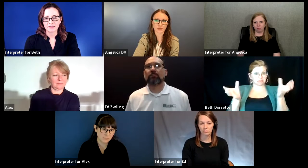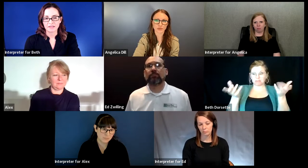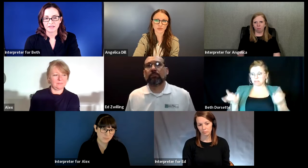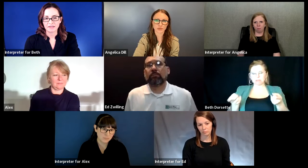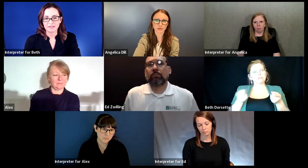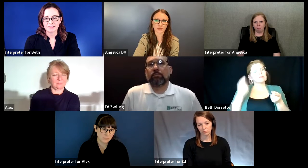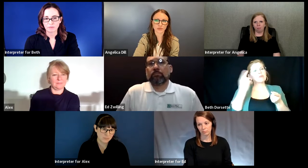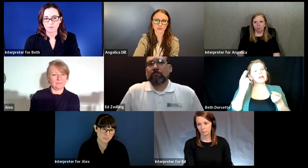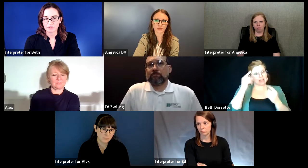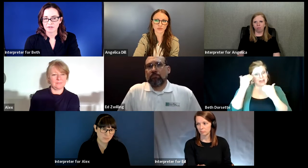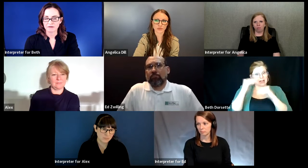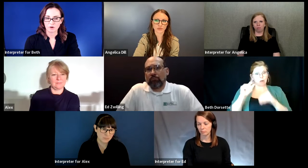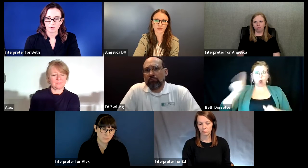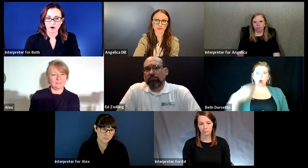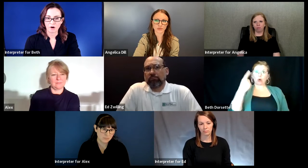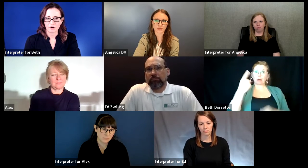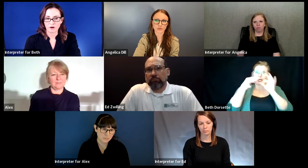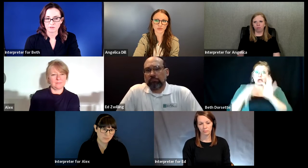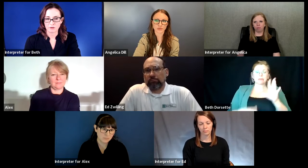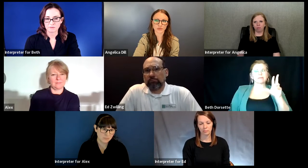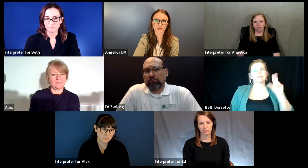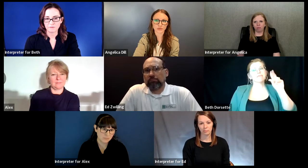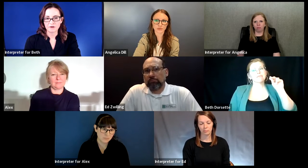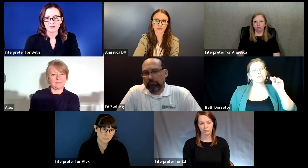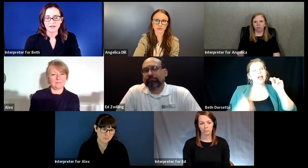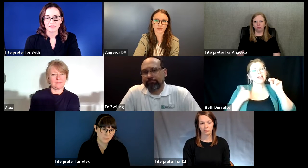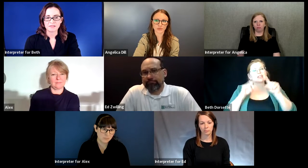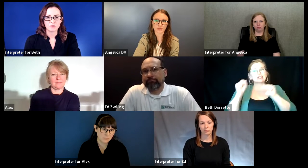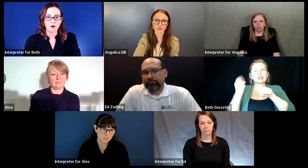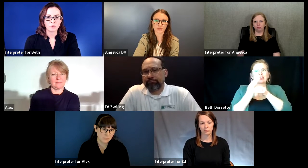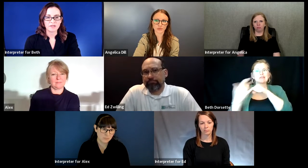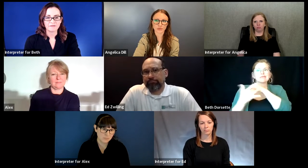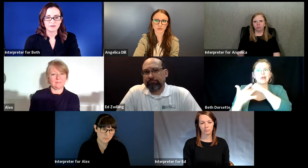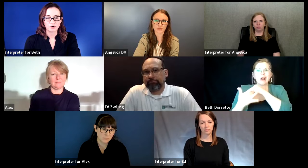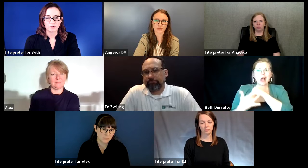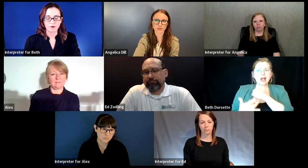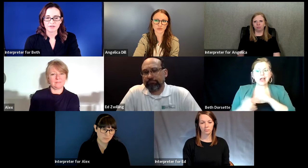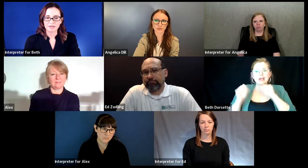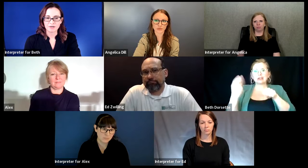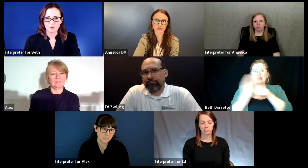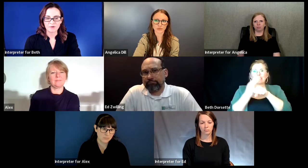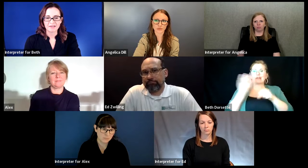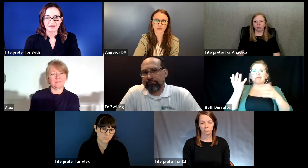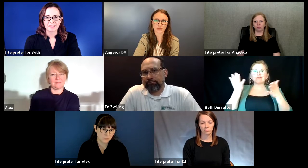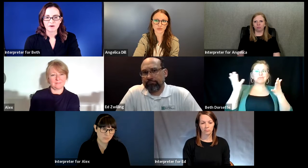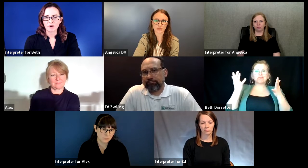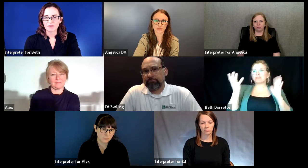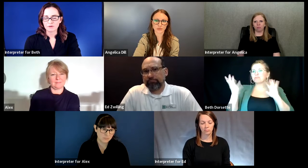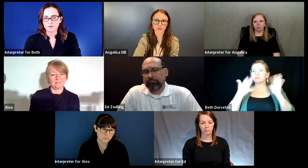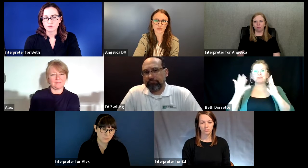But the disabled person who know what they are and are not responsible for them and like you can only -- they said you can only have an interpreter and I was like no there's a